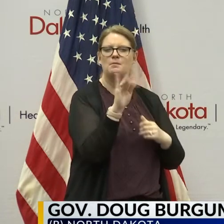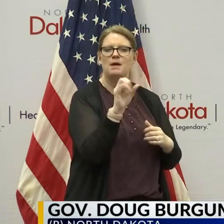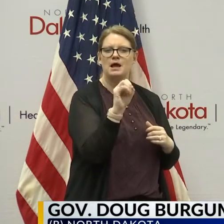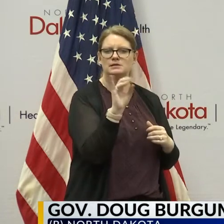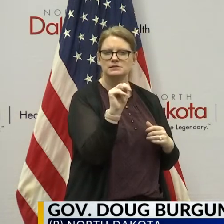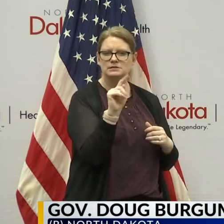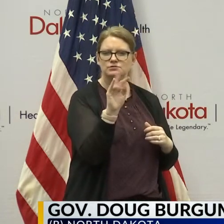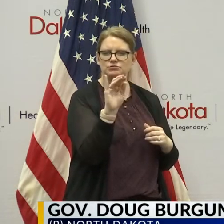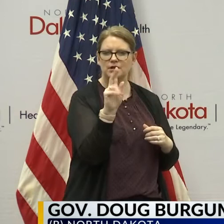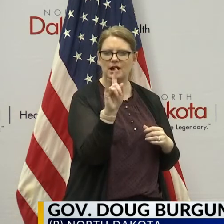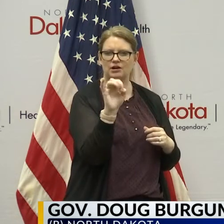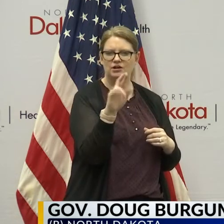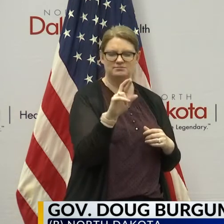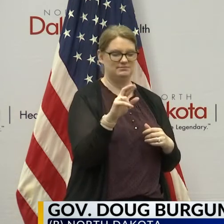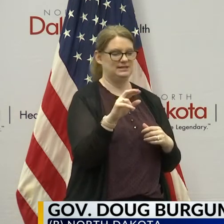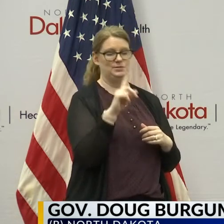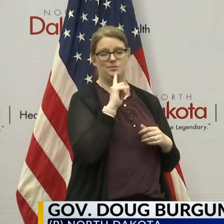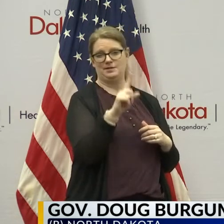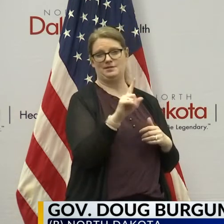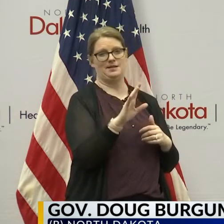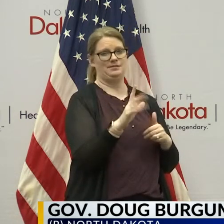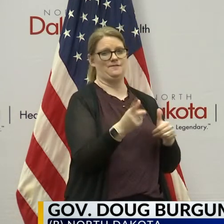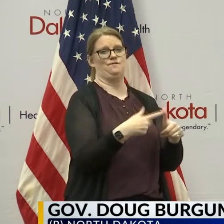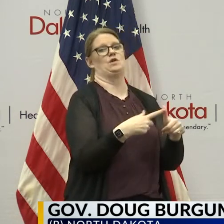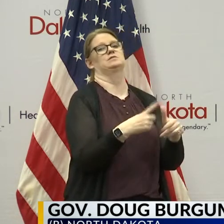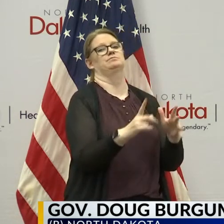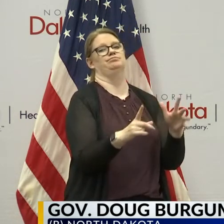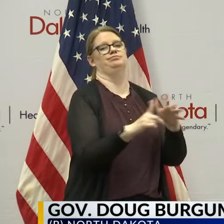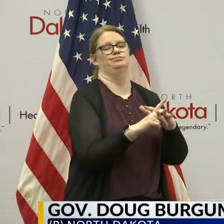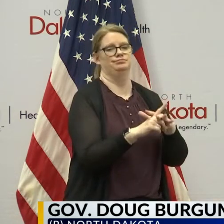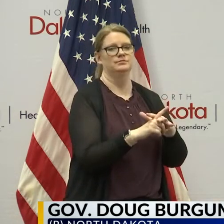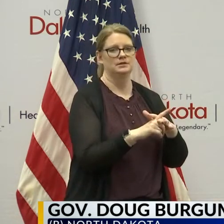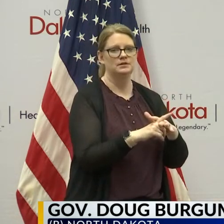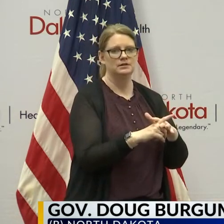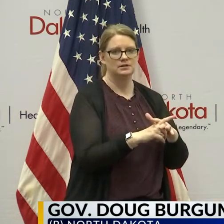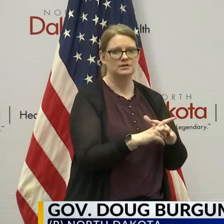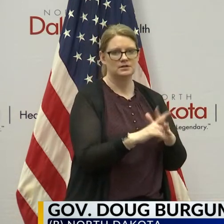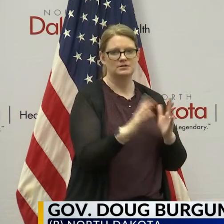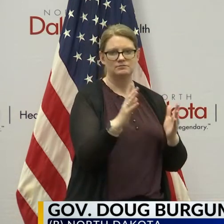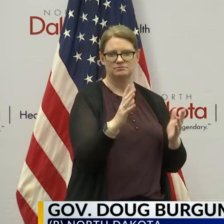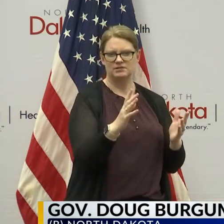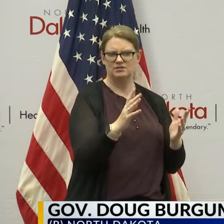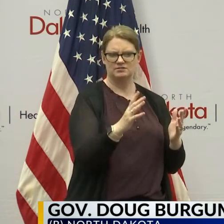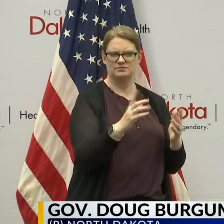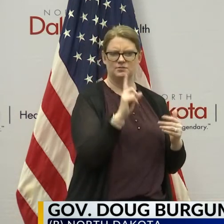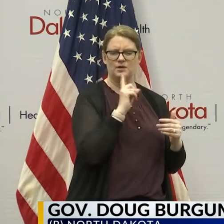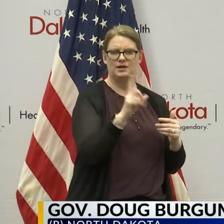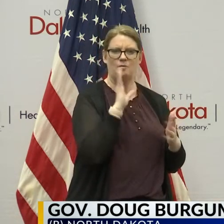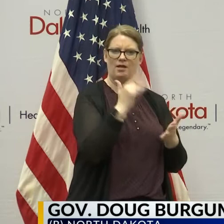CLOCK AT NIGHT AND DAY AND UTILIZING THE YEARS OF R&D THAT WENT INTO THE VISOR TRACKER